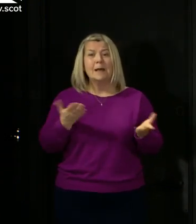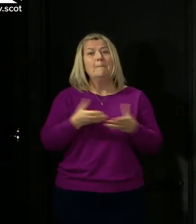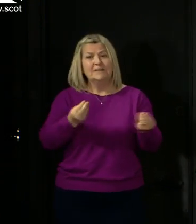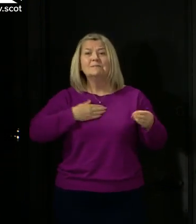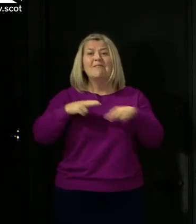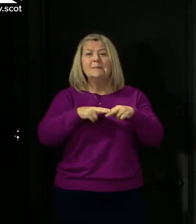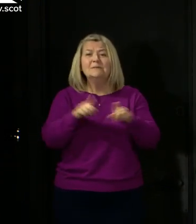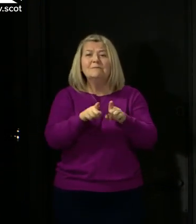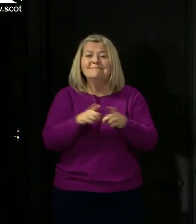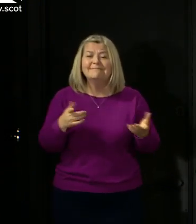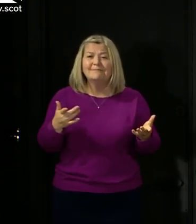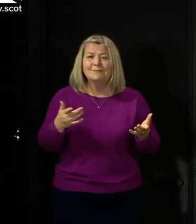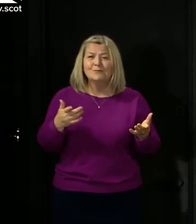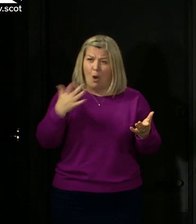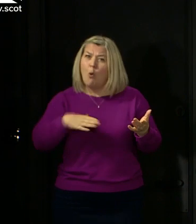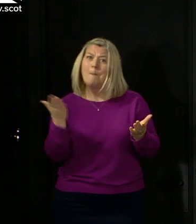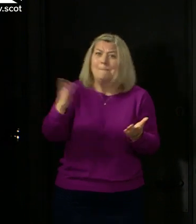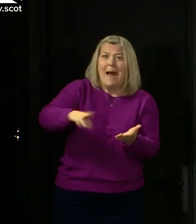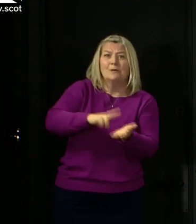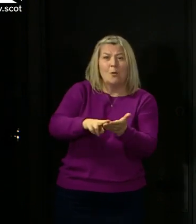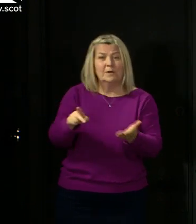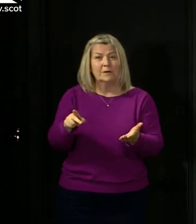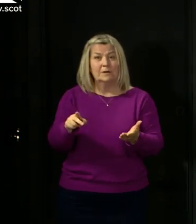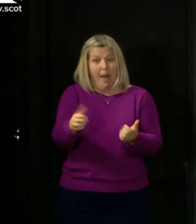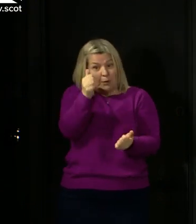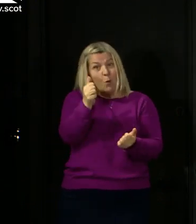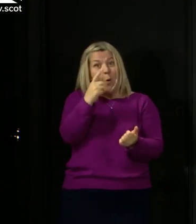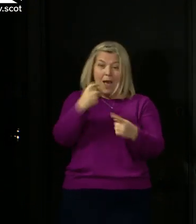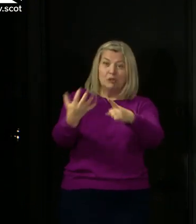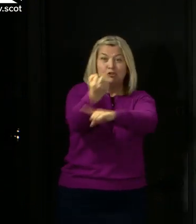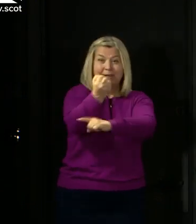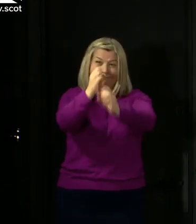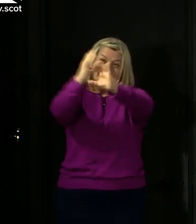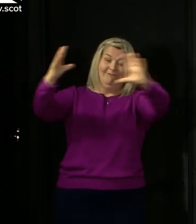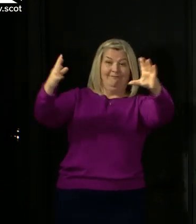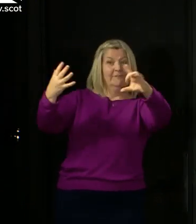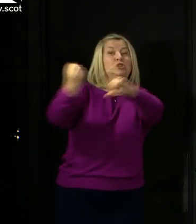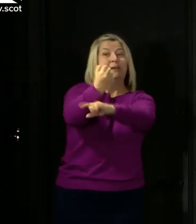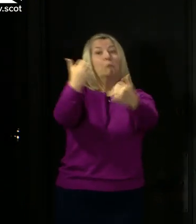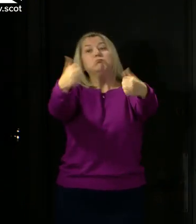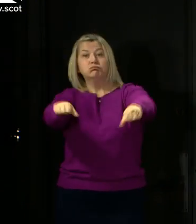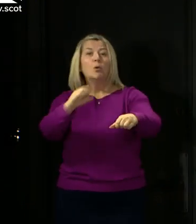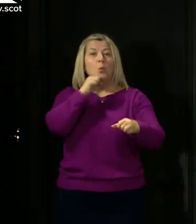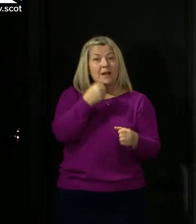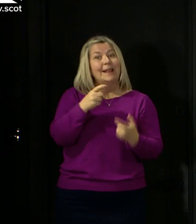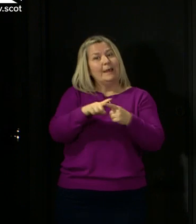But I know we will get there more quickly if we all keep doing the right thing now.